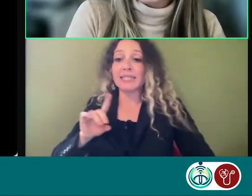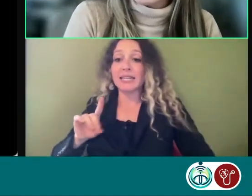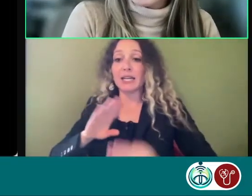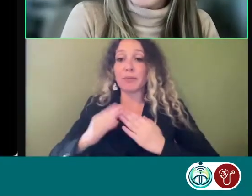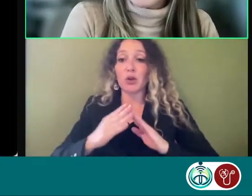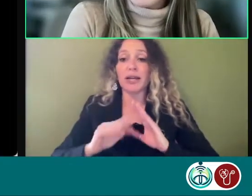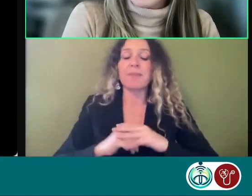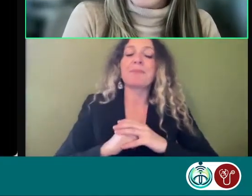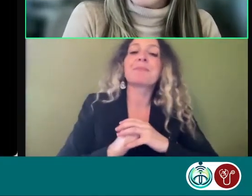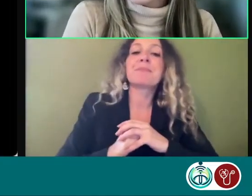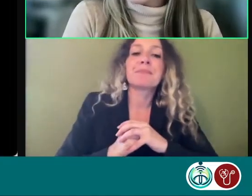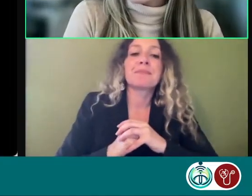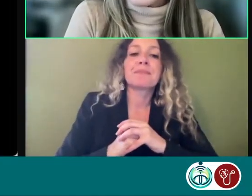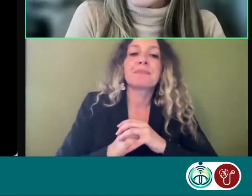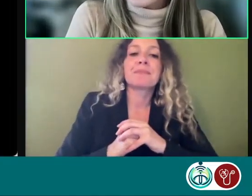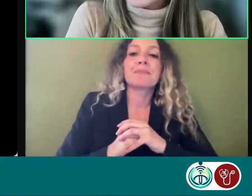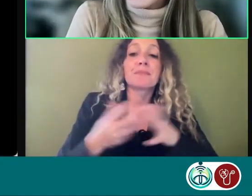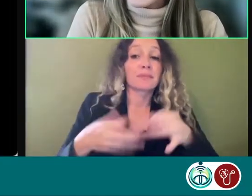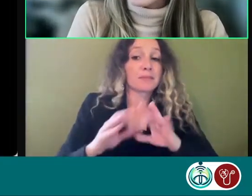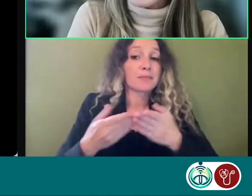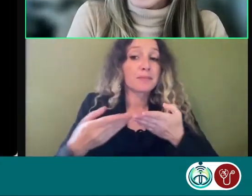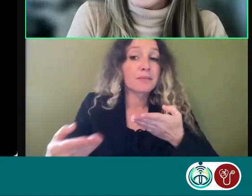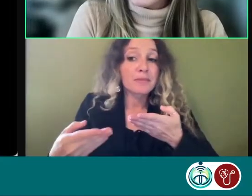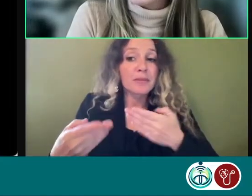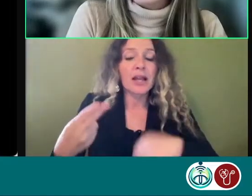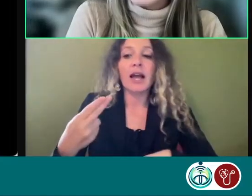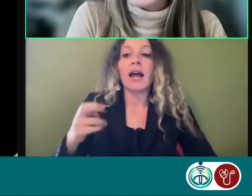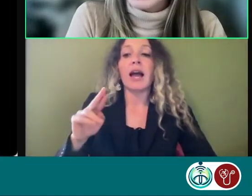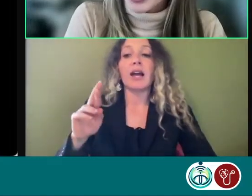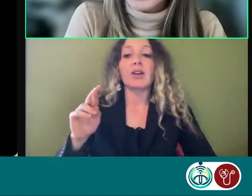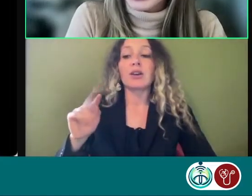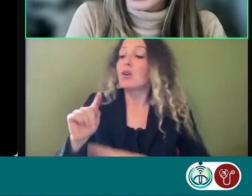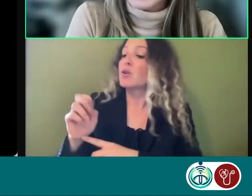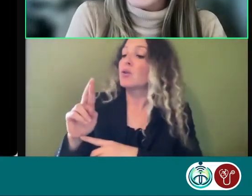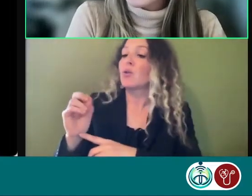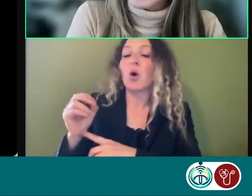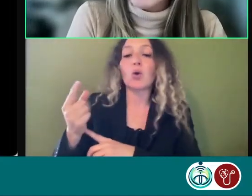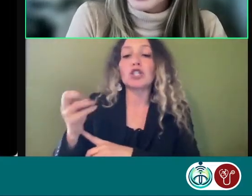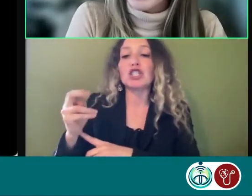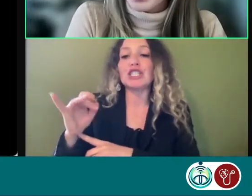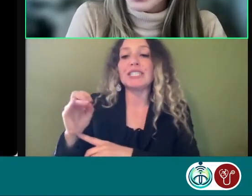contributors are the heterogeneous community, so the fact that this population is extremely diverse